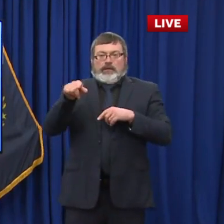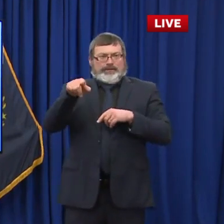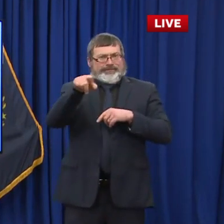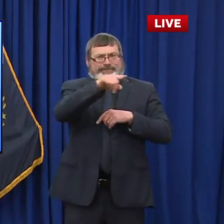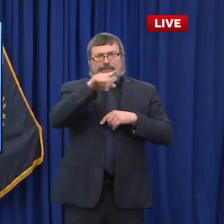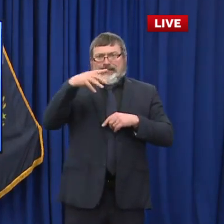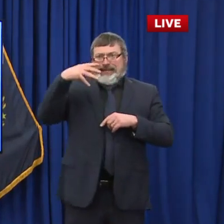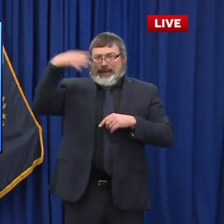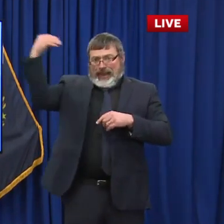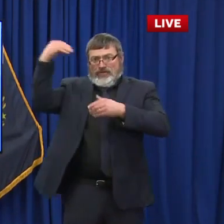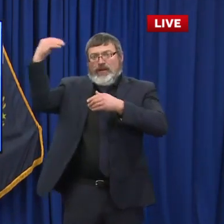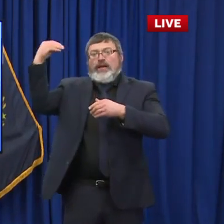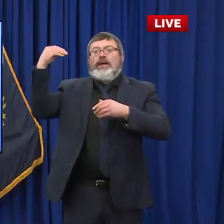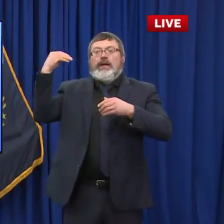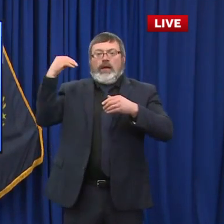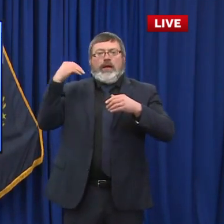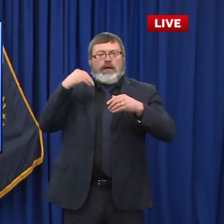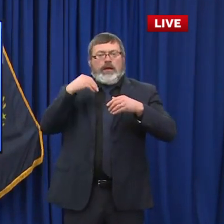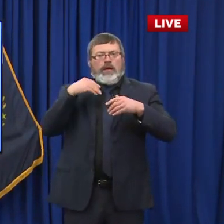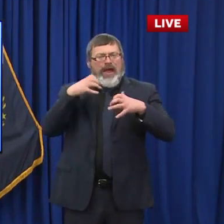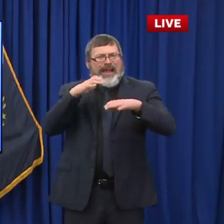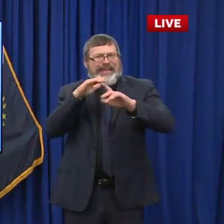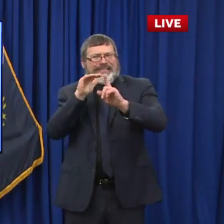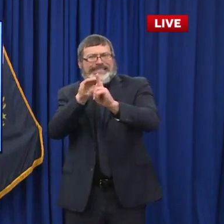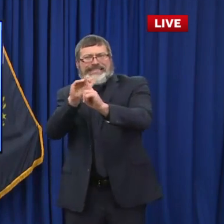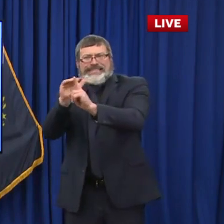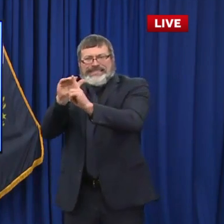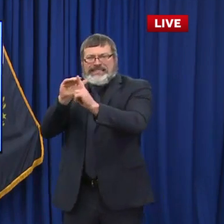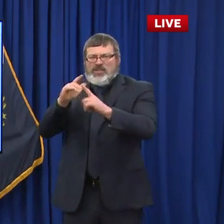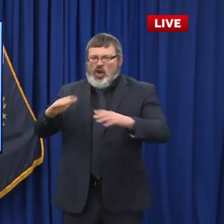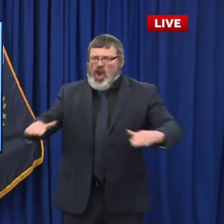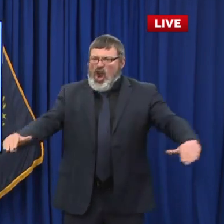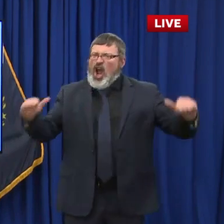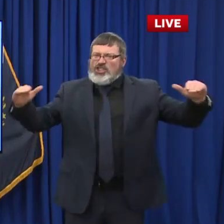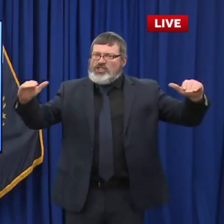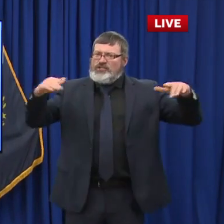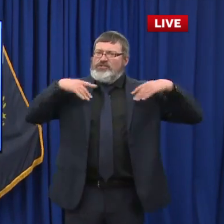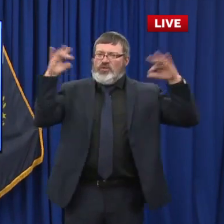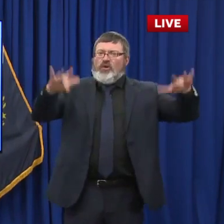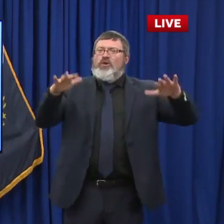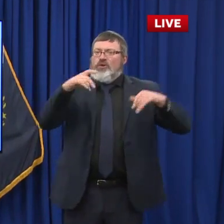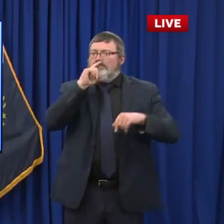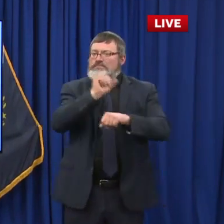A LITTLE REMINDER ON THIS STORM BEFORE WE GET TO THE PANDEMIC.